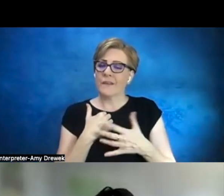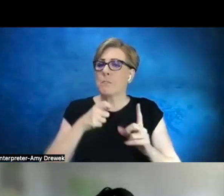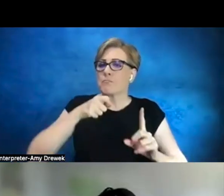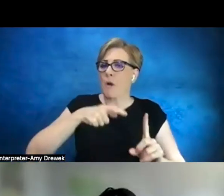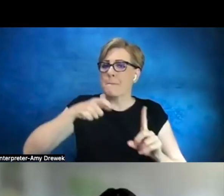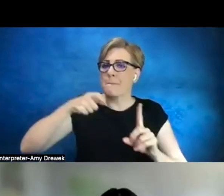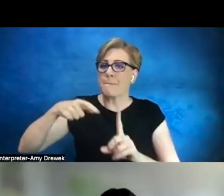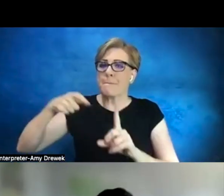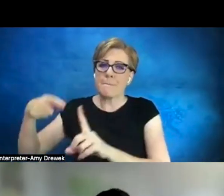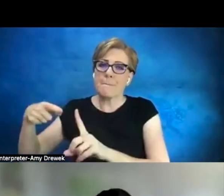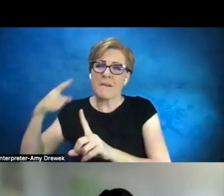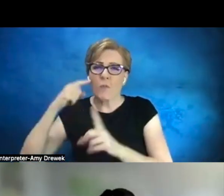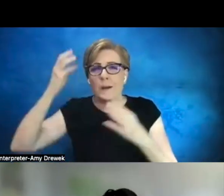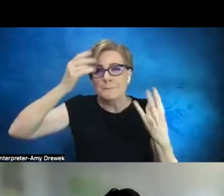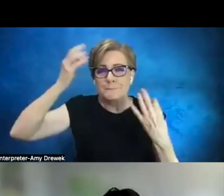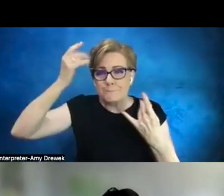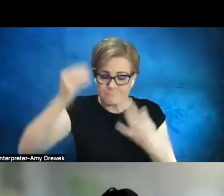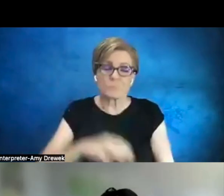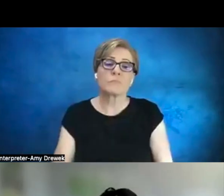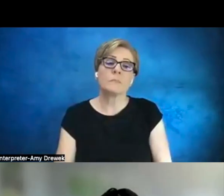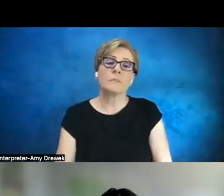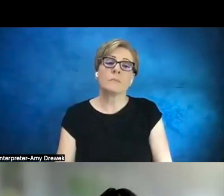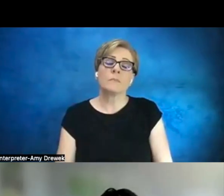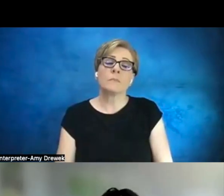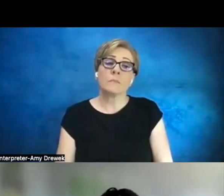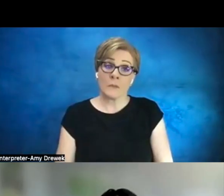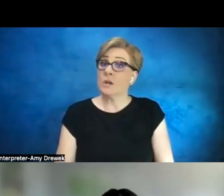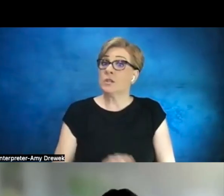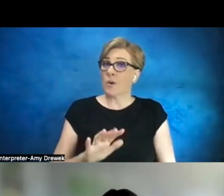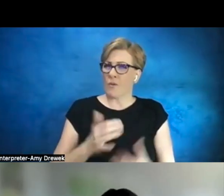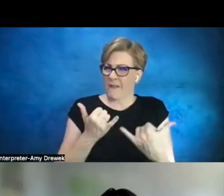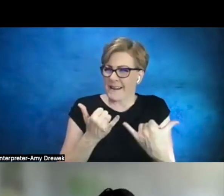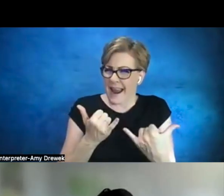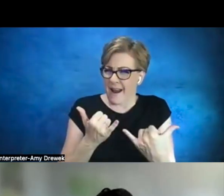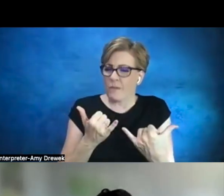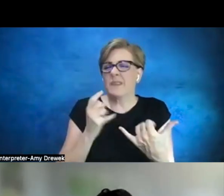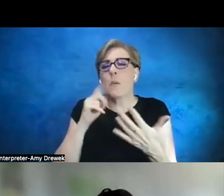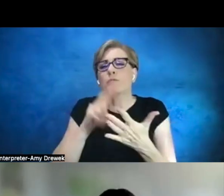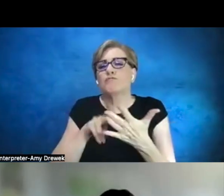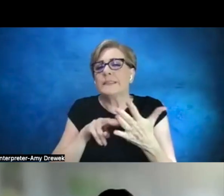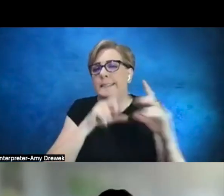And so what I'm asking everyone today is to think back -- I'm going to read what's in the prompt.